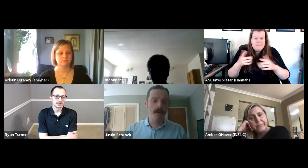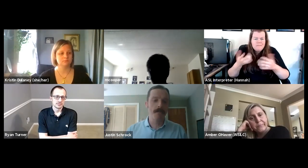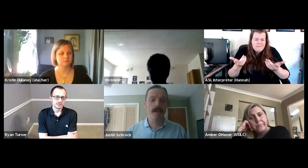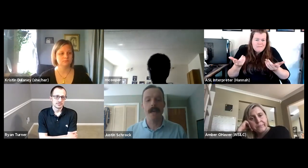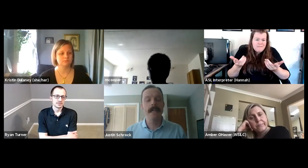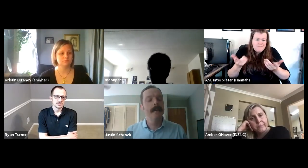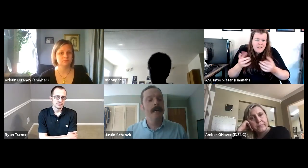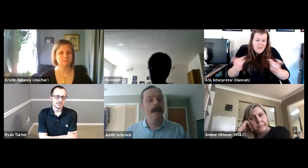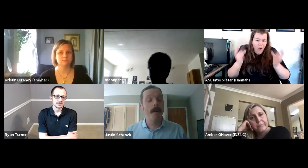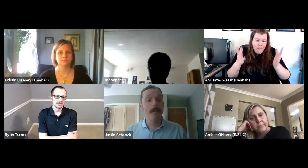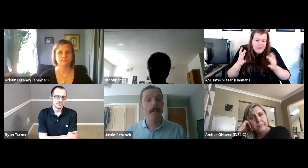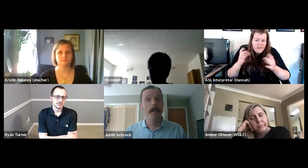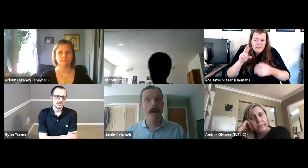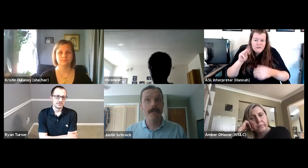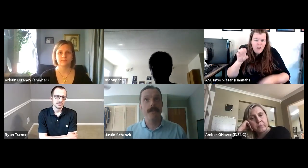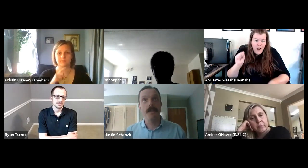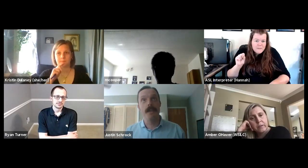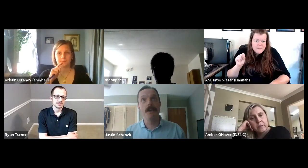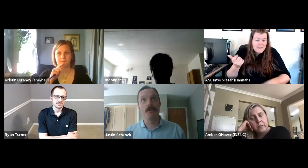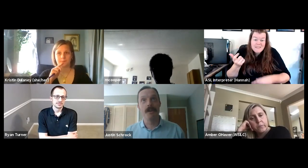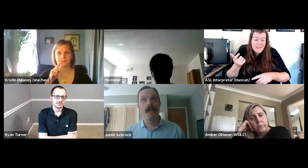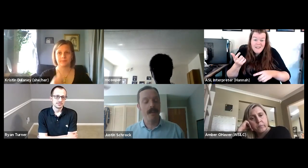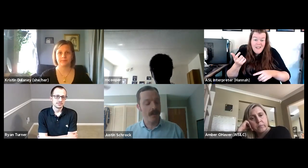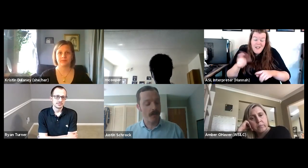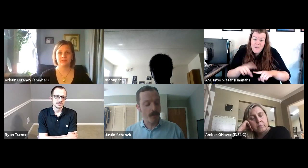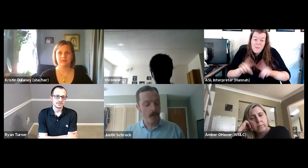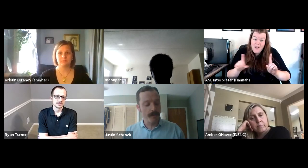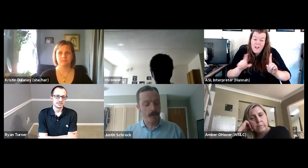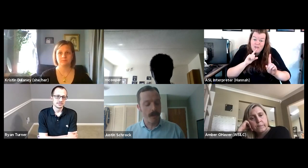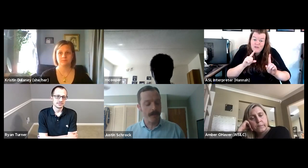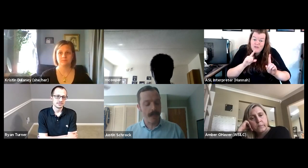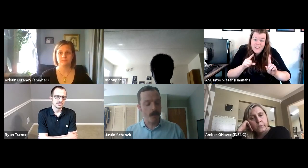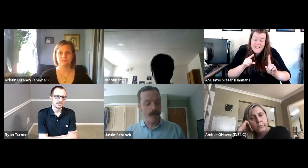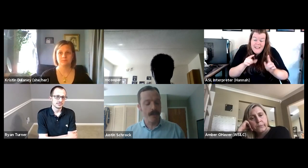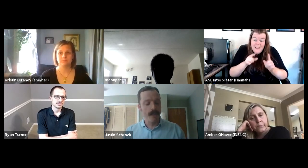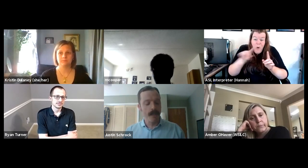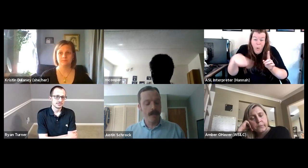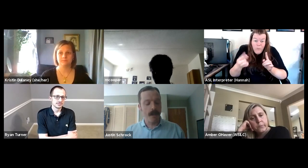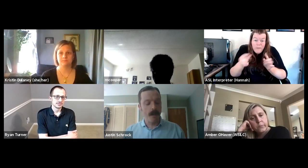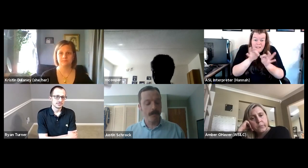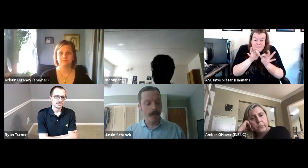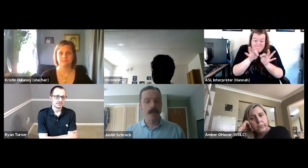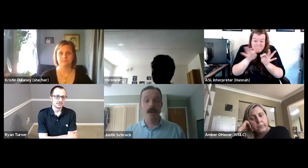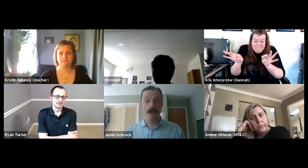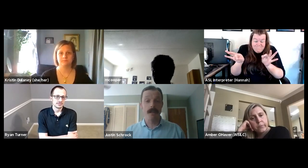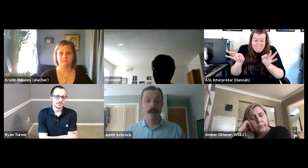crimes like that um but the really sold disqualification uh for being a guardian